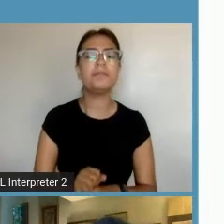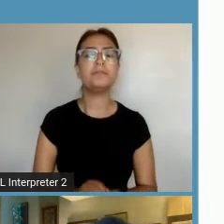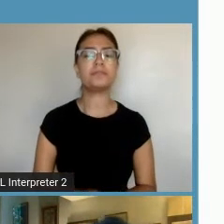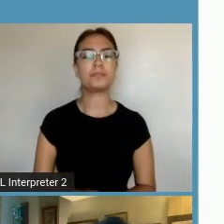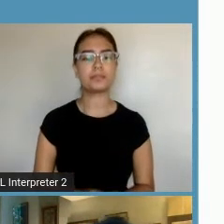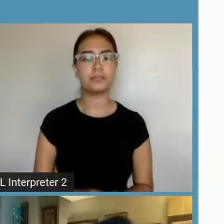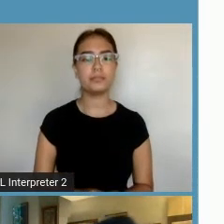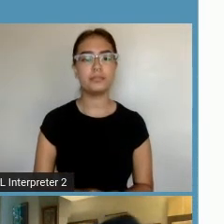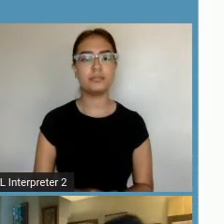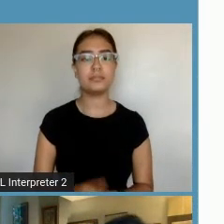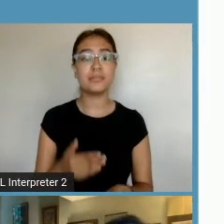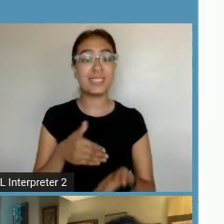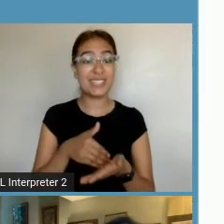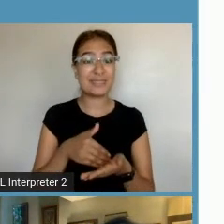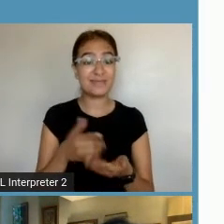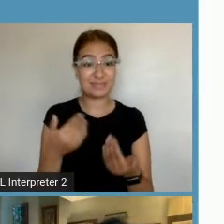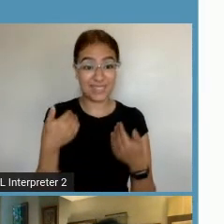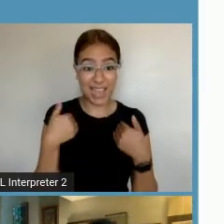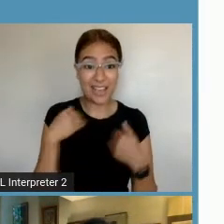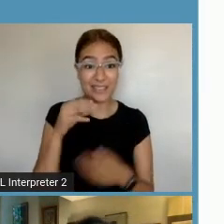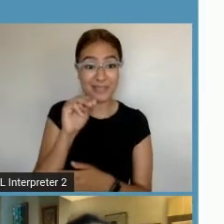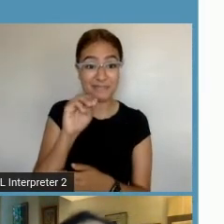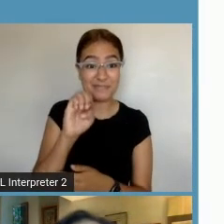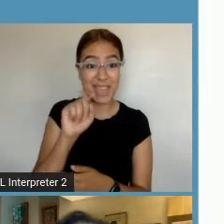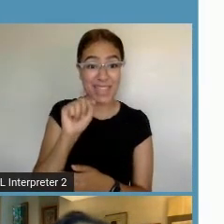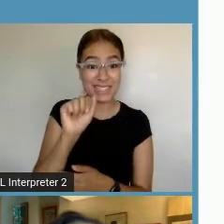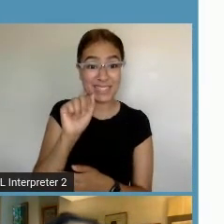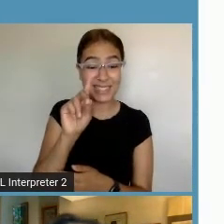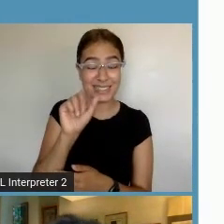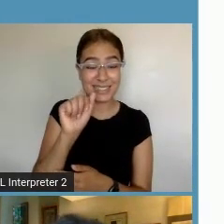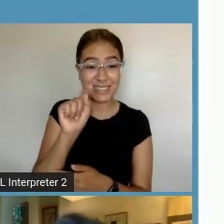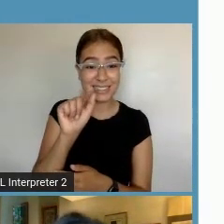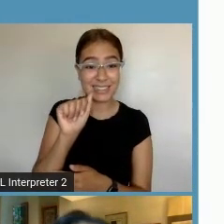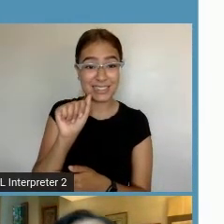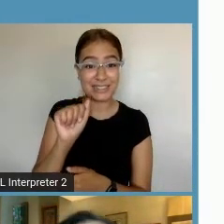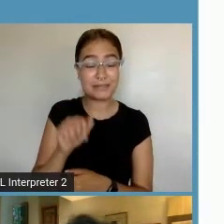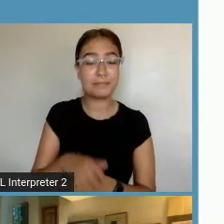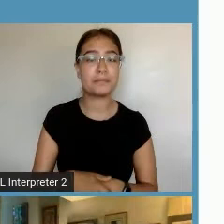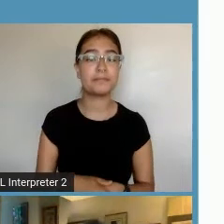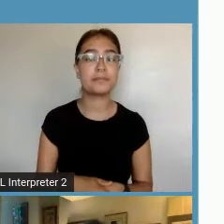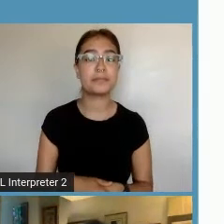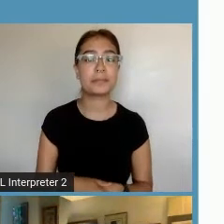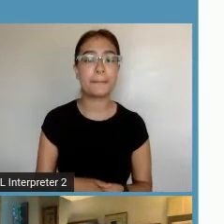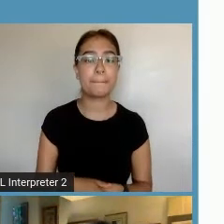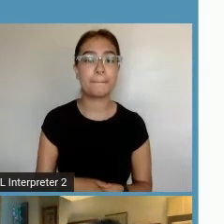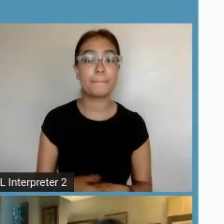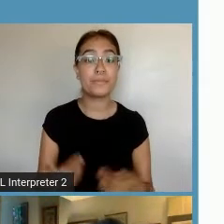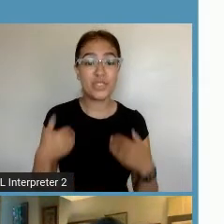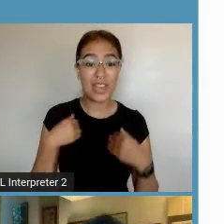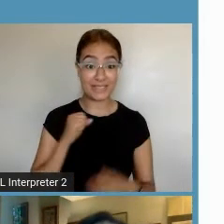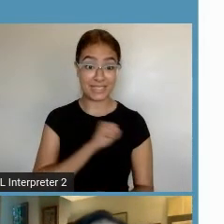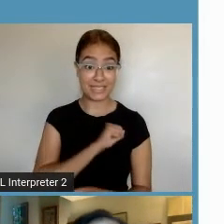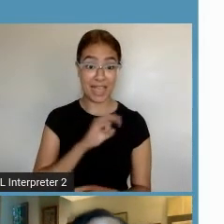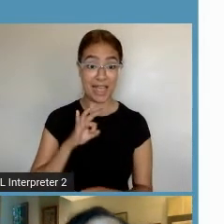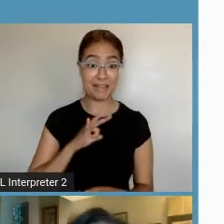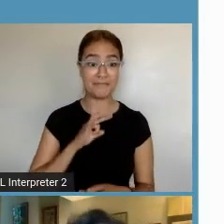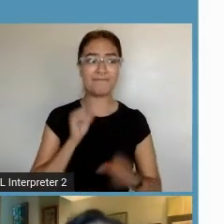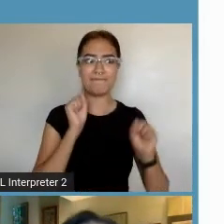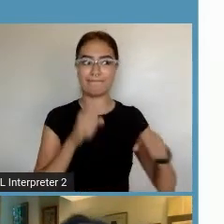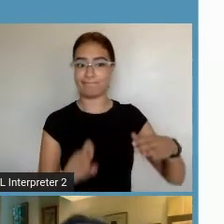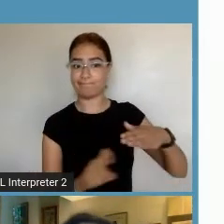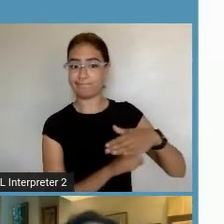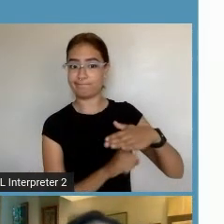required metadata? Do you have a staff to scan these materials? Do you have proper equipment,